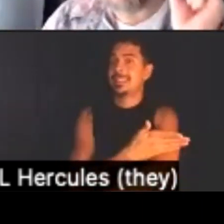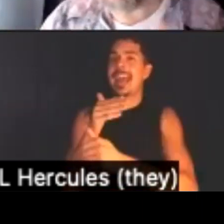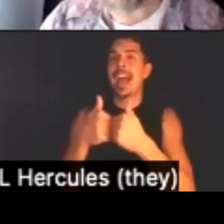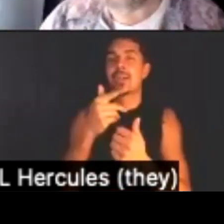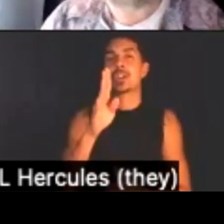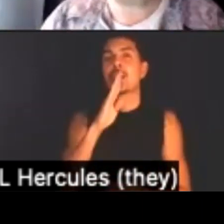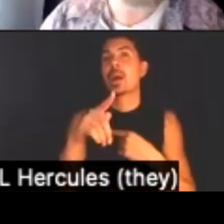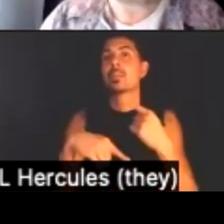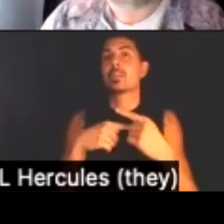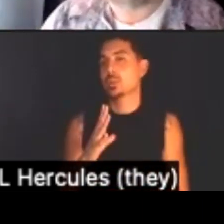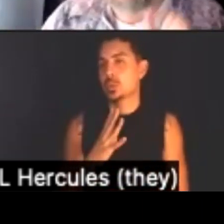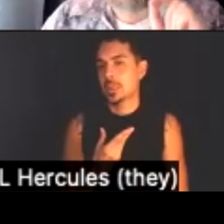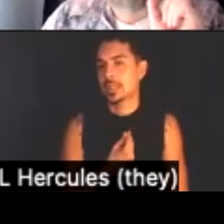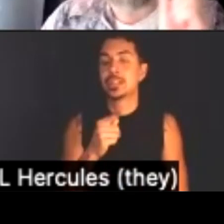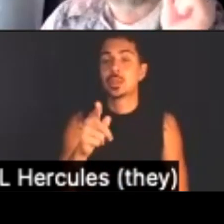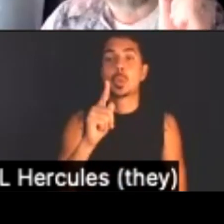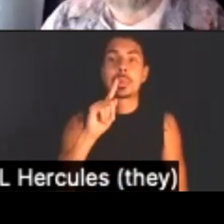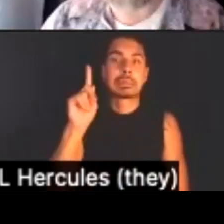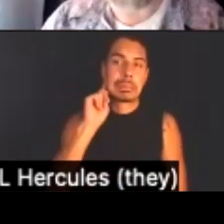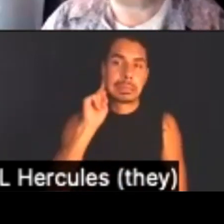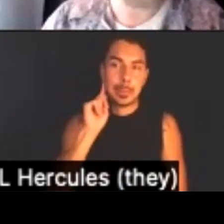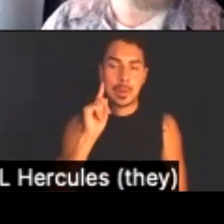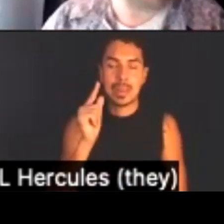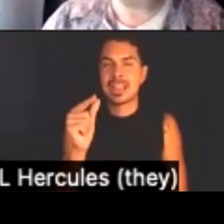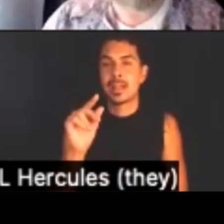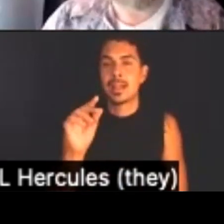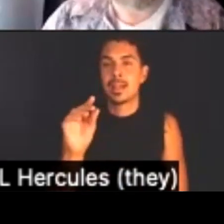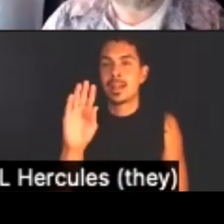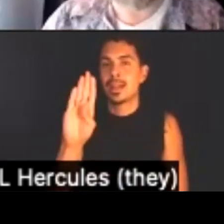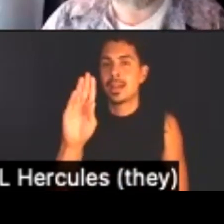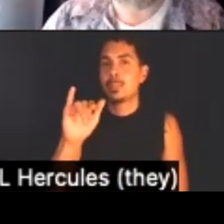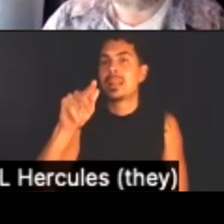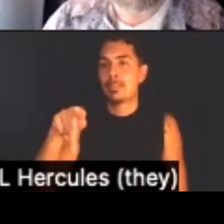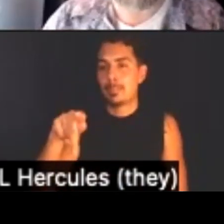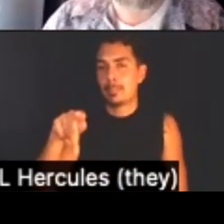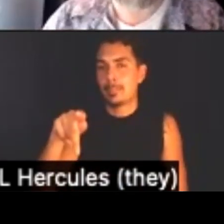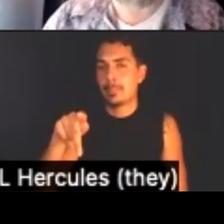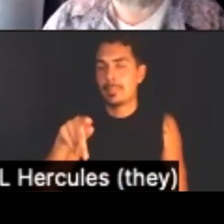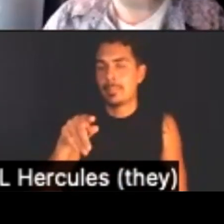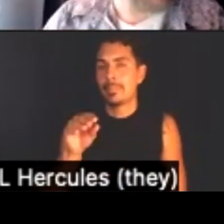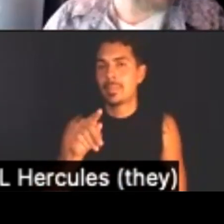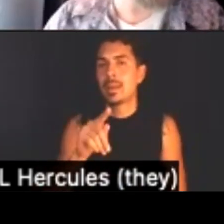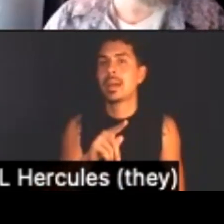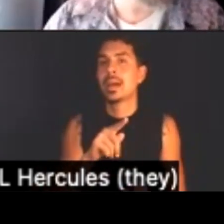You all will hear a little blip in this, but he's working it and he's got it.